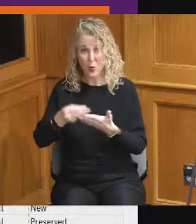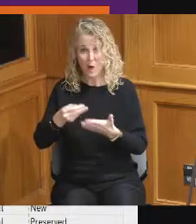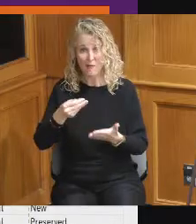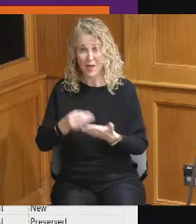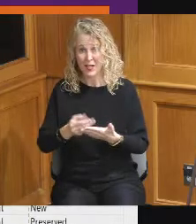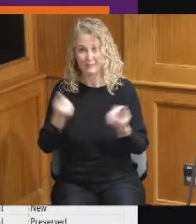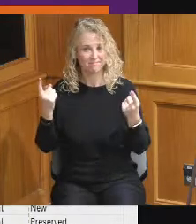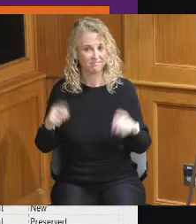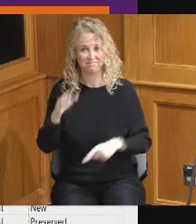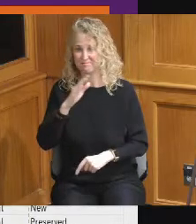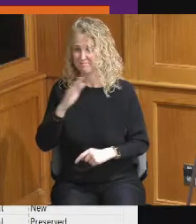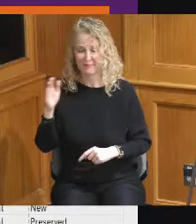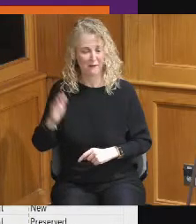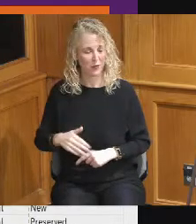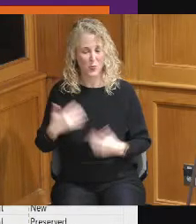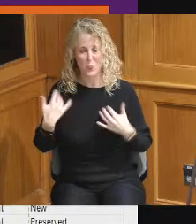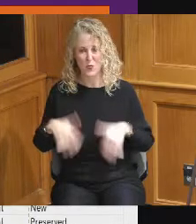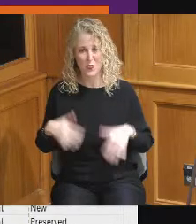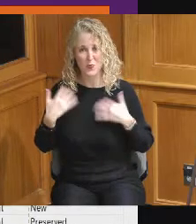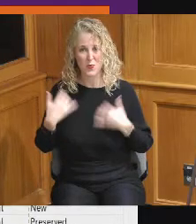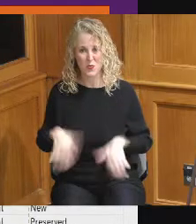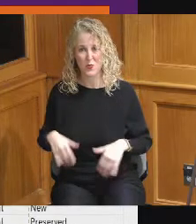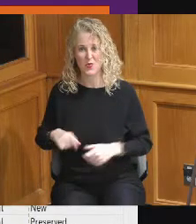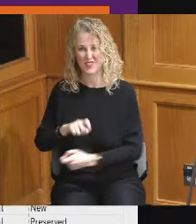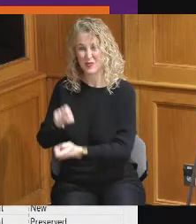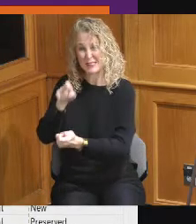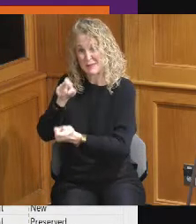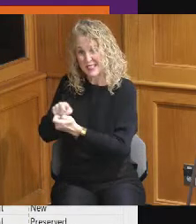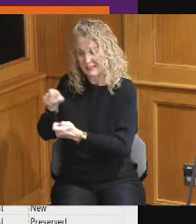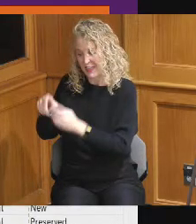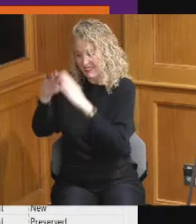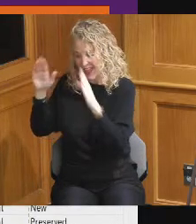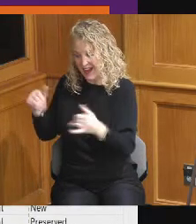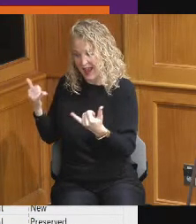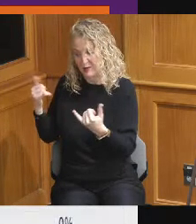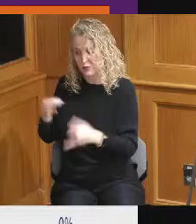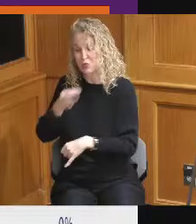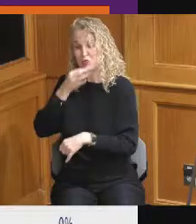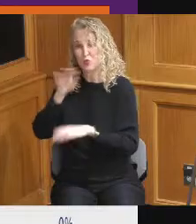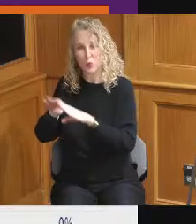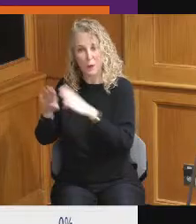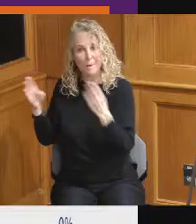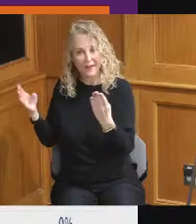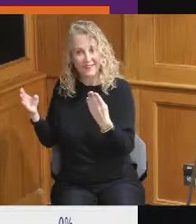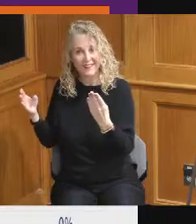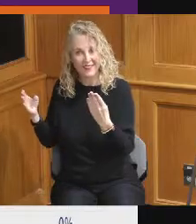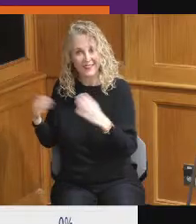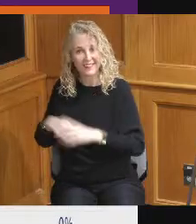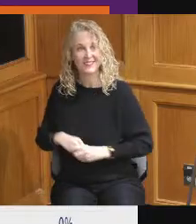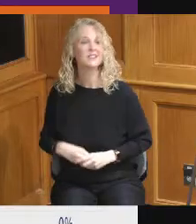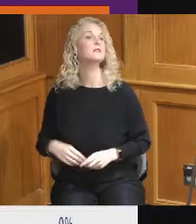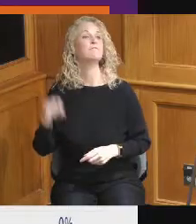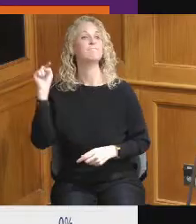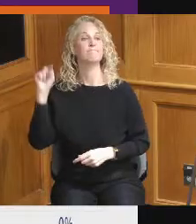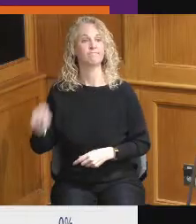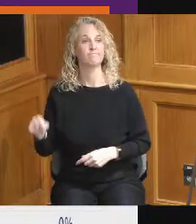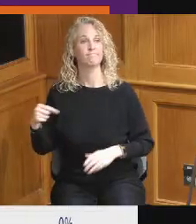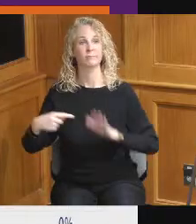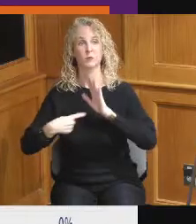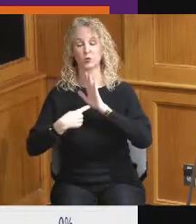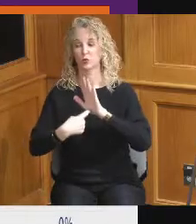specifically called out disabled residents for housing here is a breakdown of of you know I had